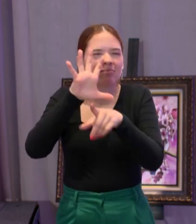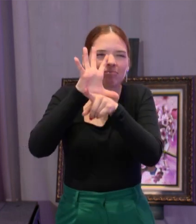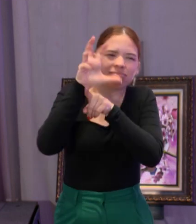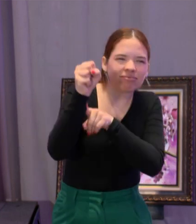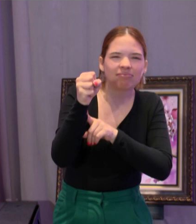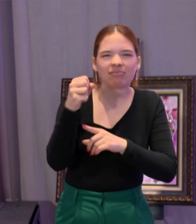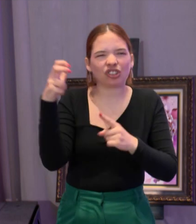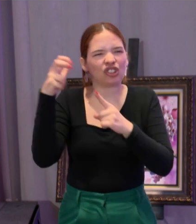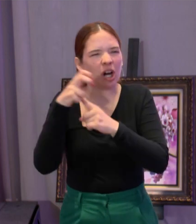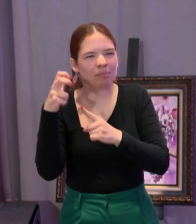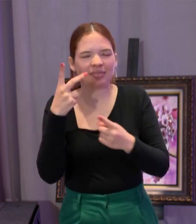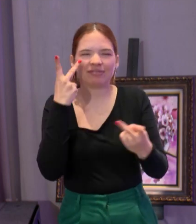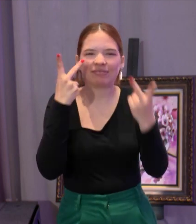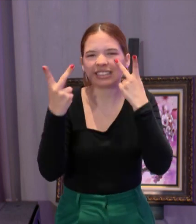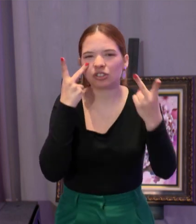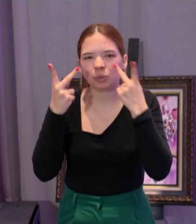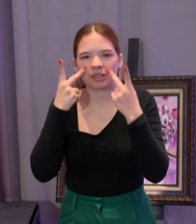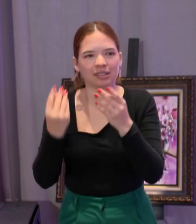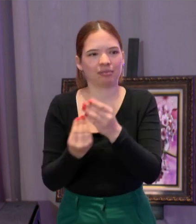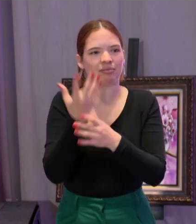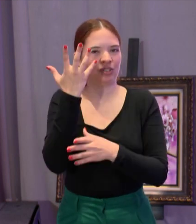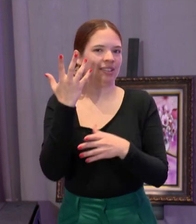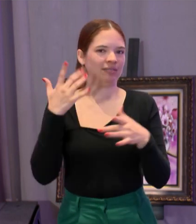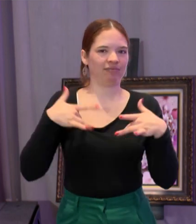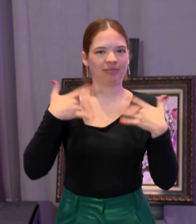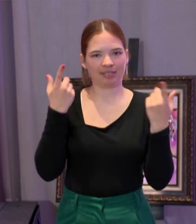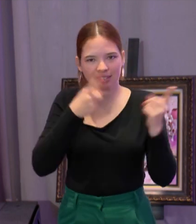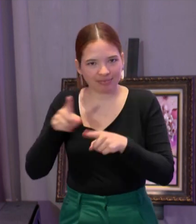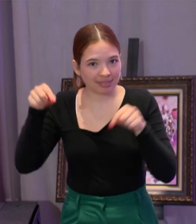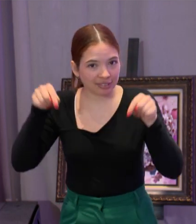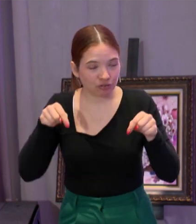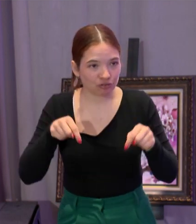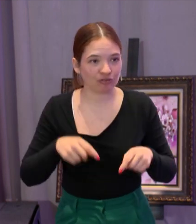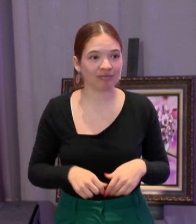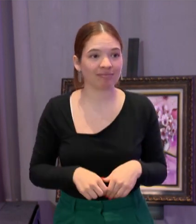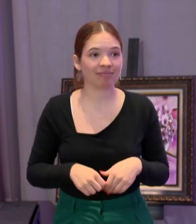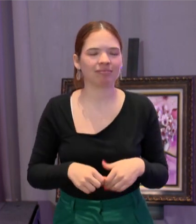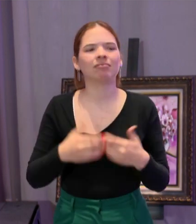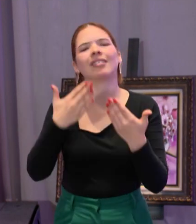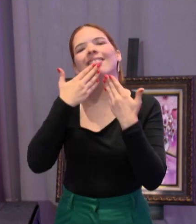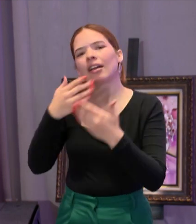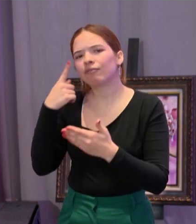THANK YOU, DIANA, FOR YOUR WONDERFUL LEADERSHIP, AND WE'RE SO EXCITED TO KICK OFF THIS YEAR'S FESTIVAL. DIANA, BACK OVER TO YOU.